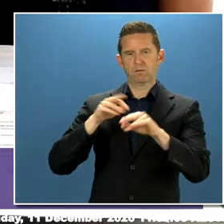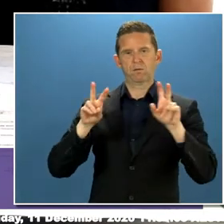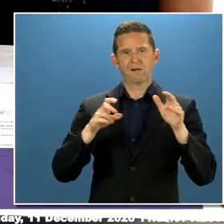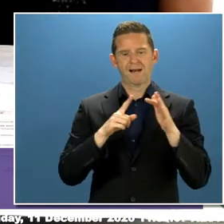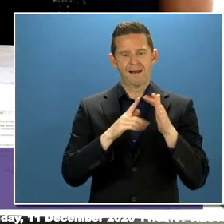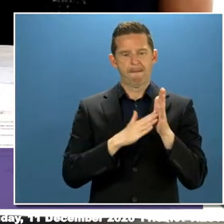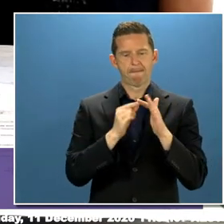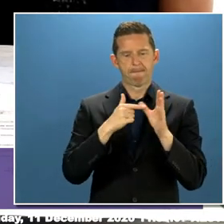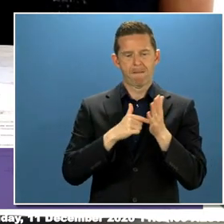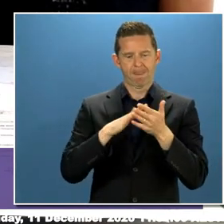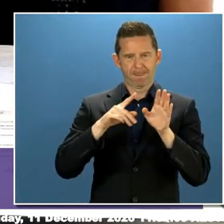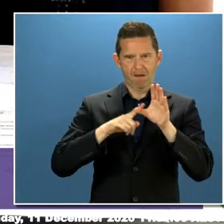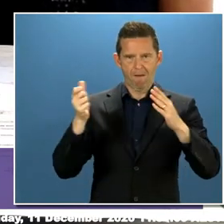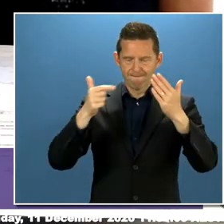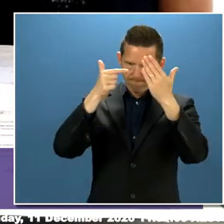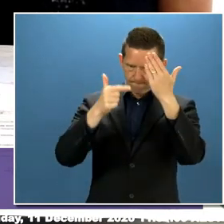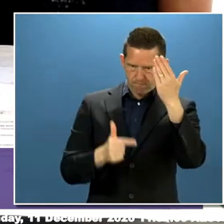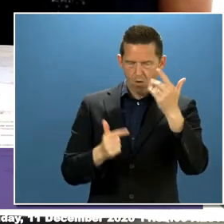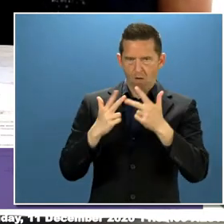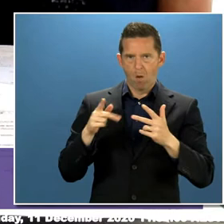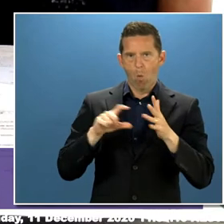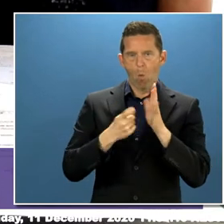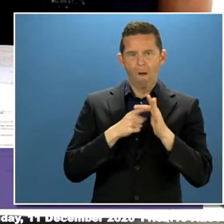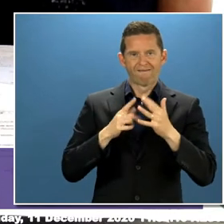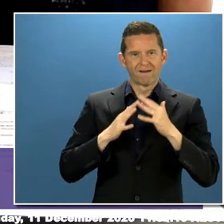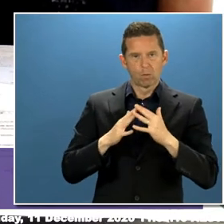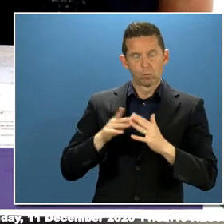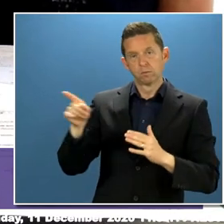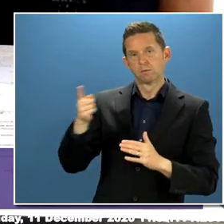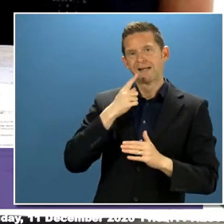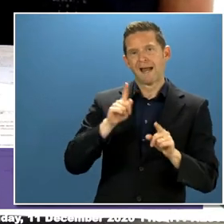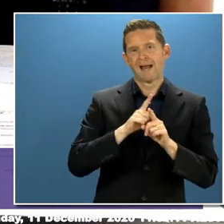values, so Zack has just said that capacity to see a problem and solve it,